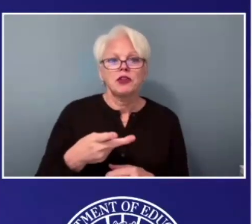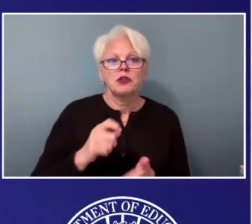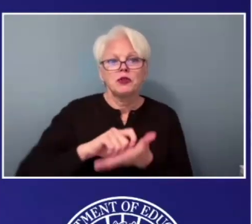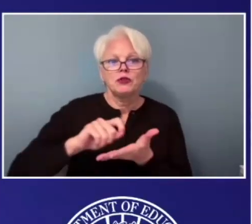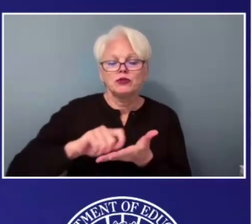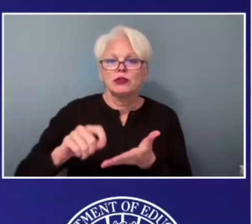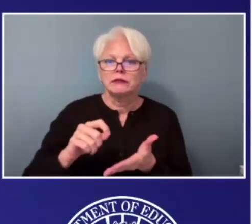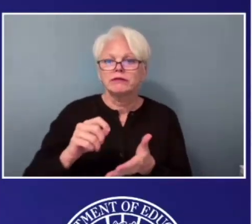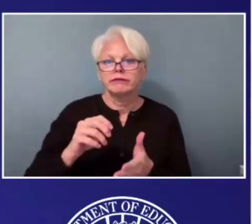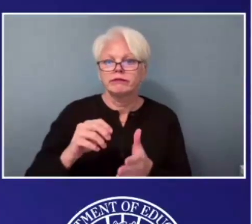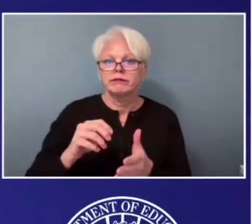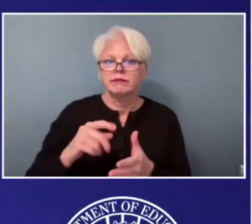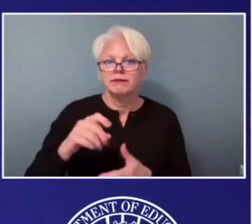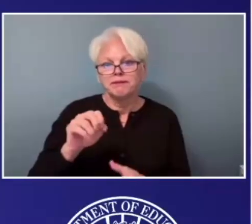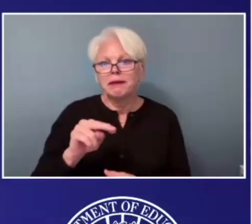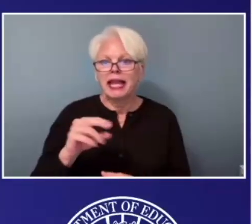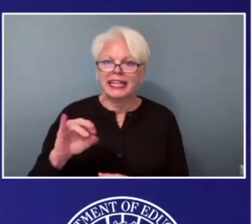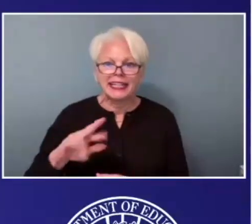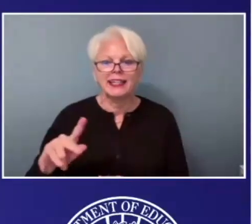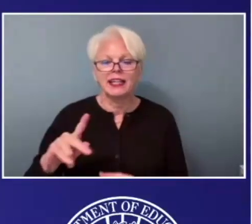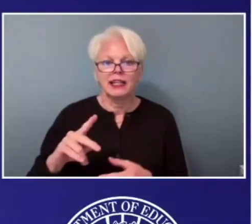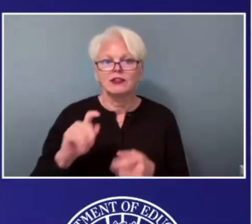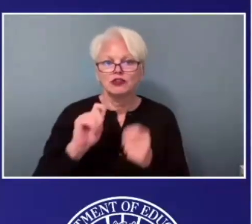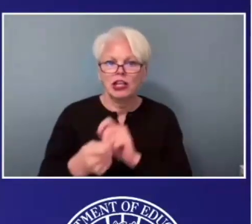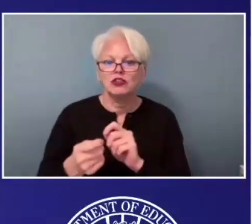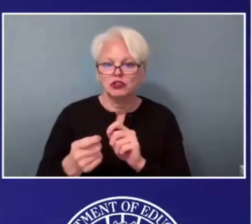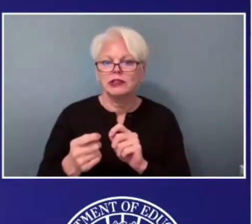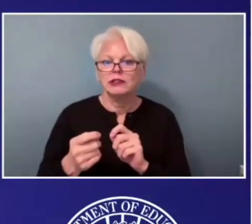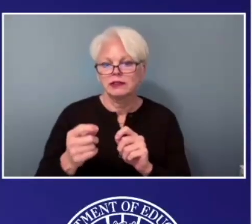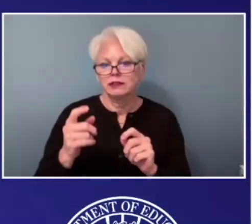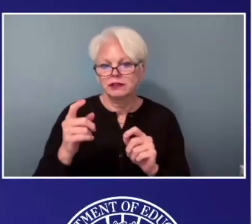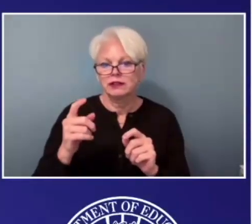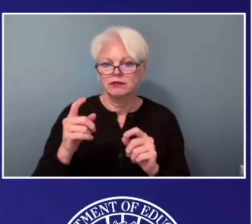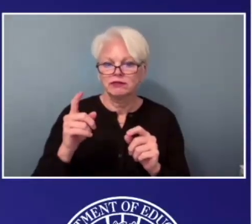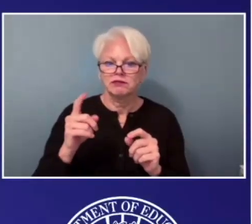made. We will beam those up on the screen to make you aware.